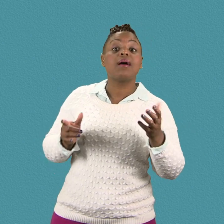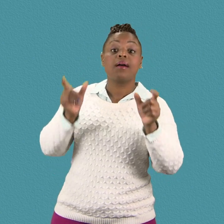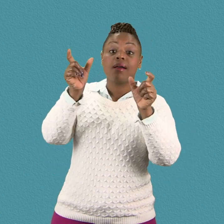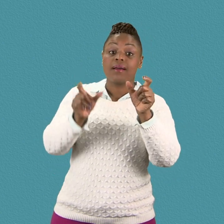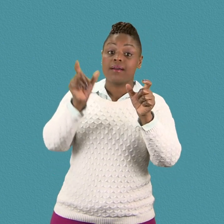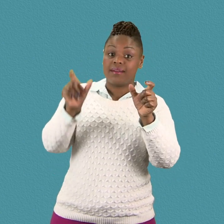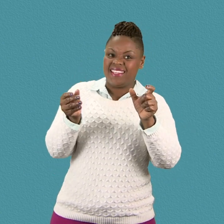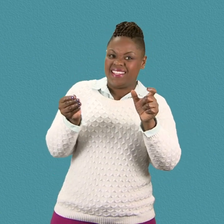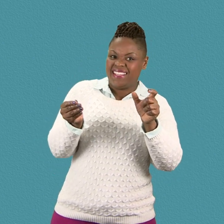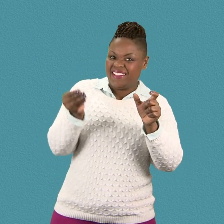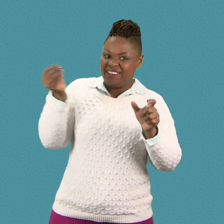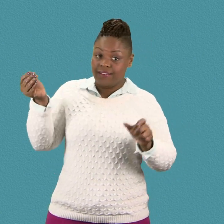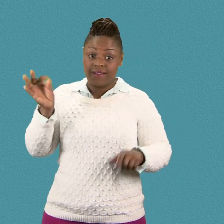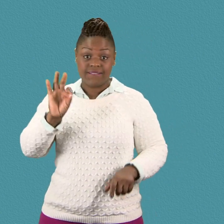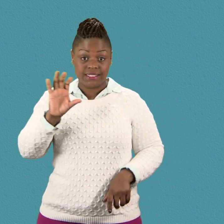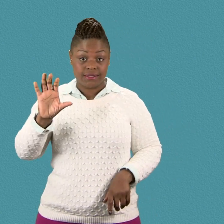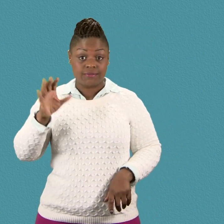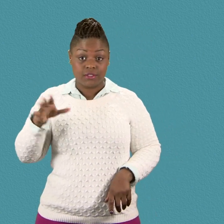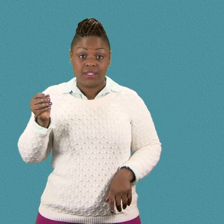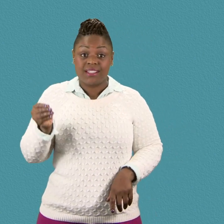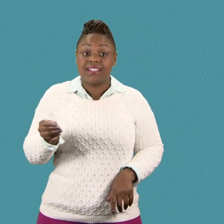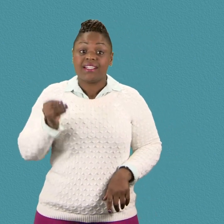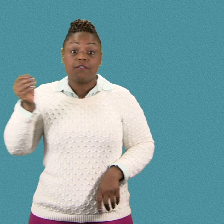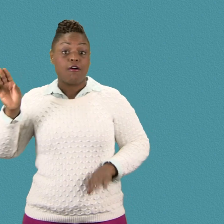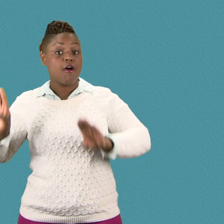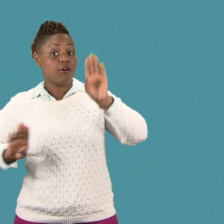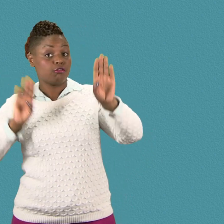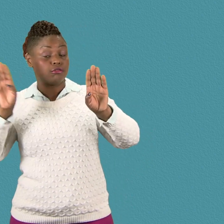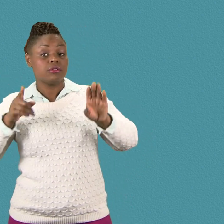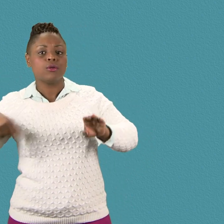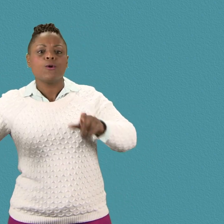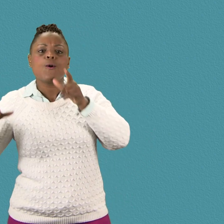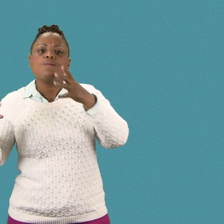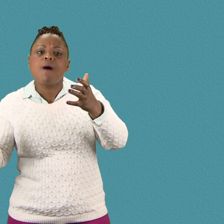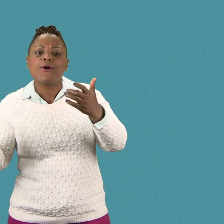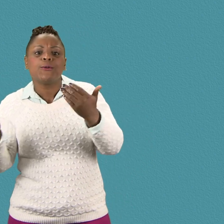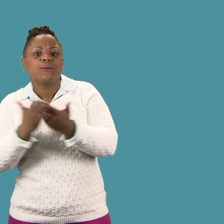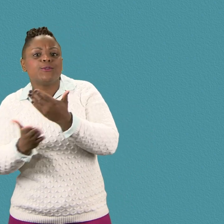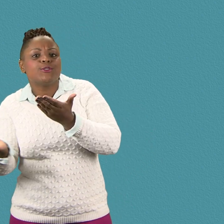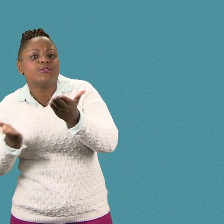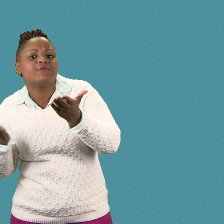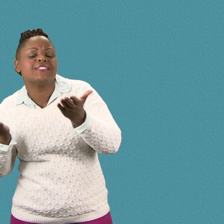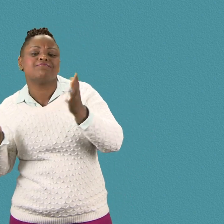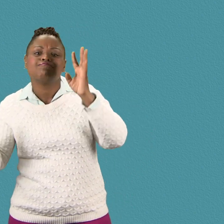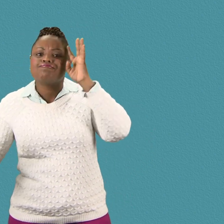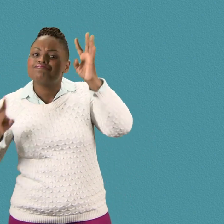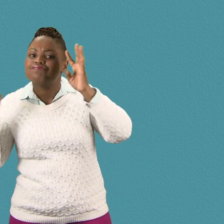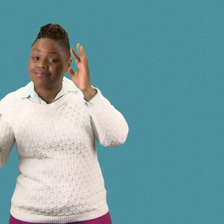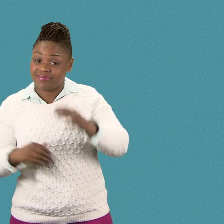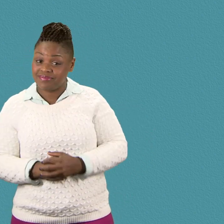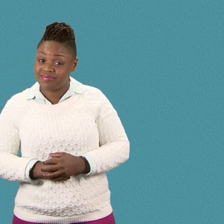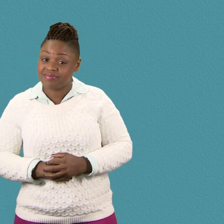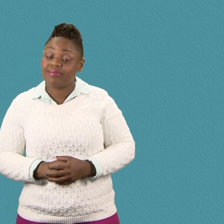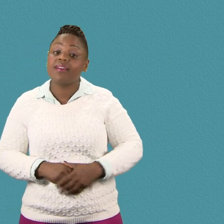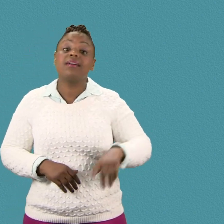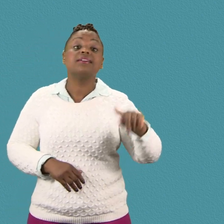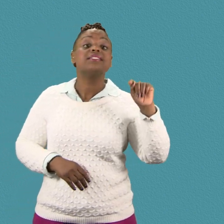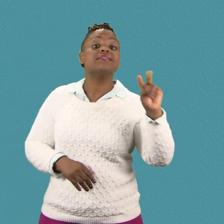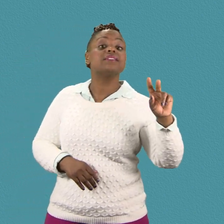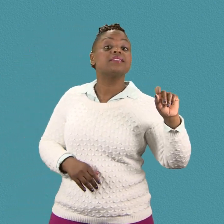FCC, which then auctioned those frequencies to wireless service providers.